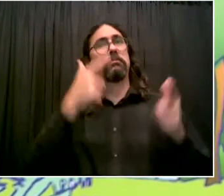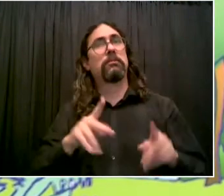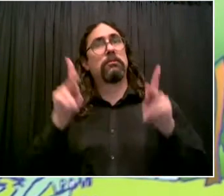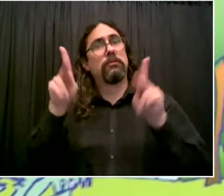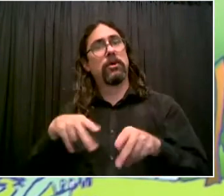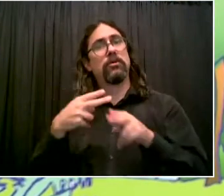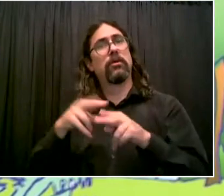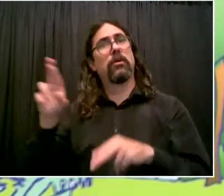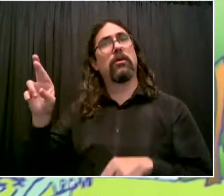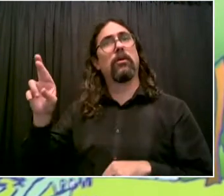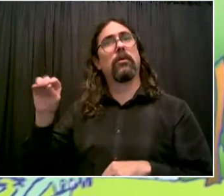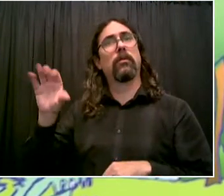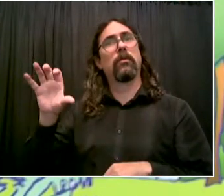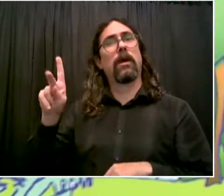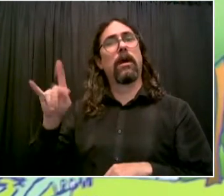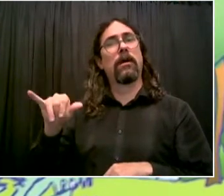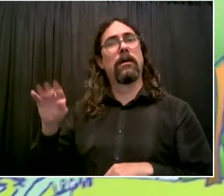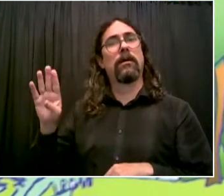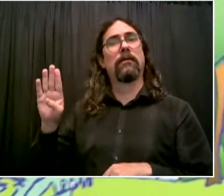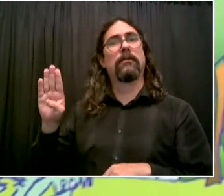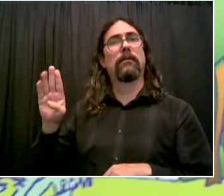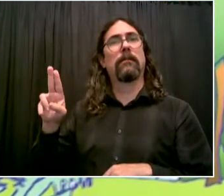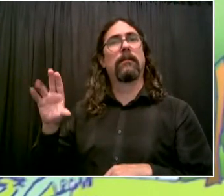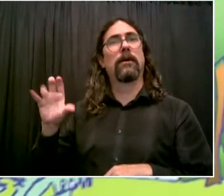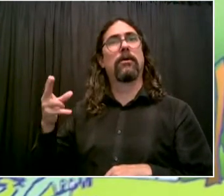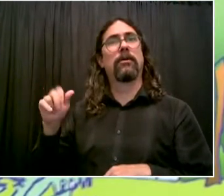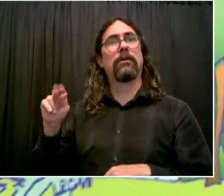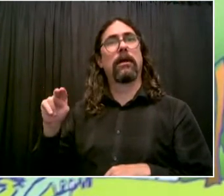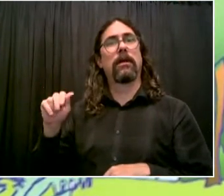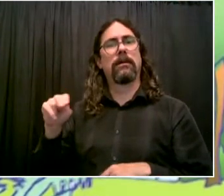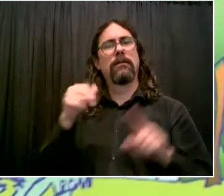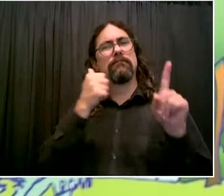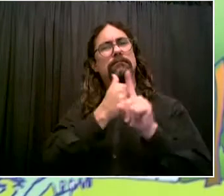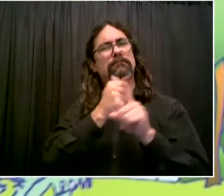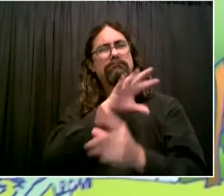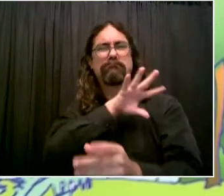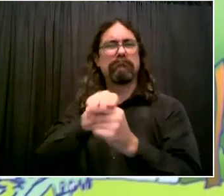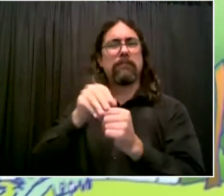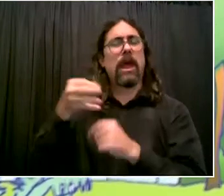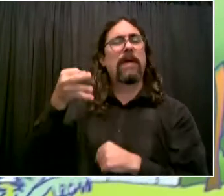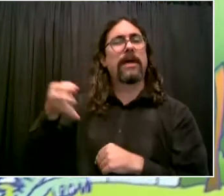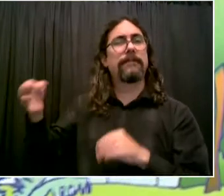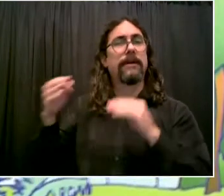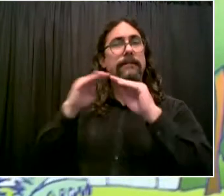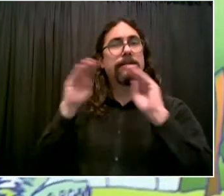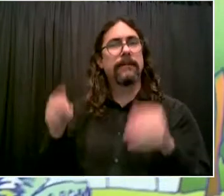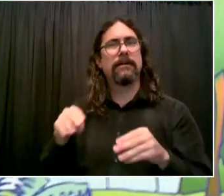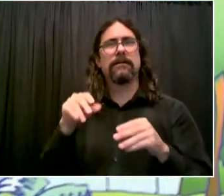BUILD A LEGACY OF HIP-HOP IS